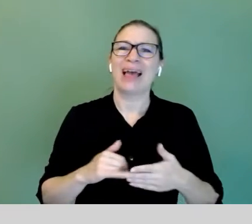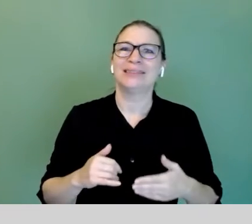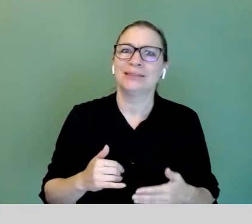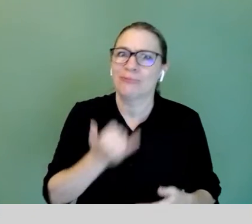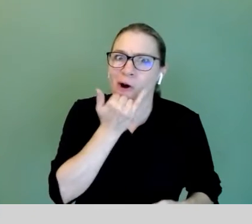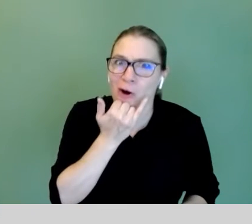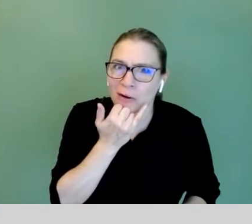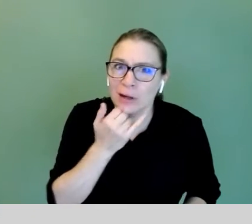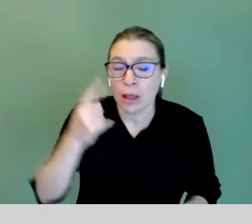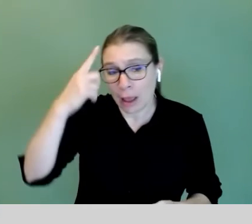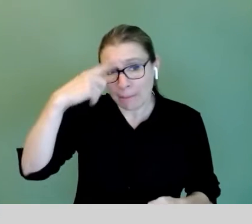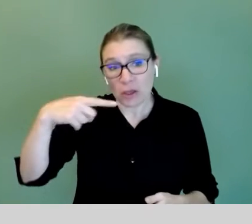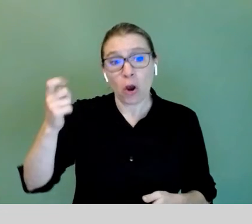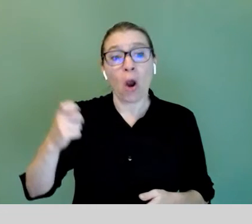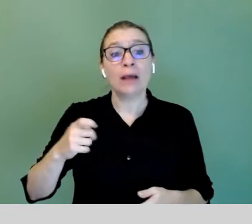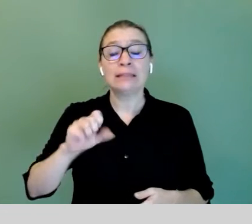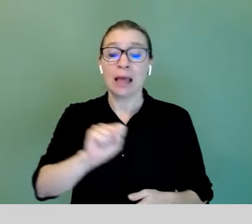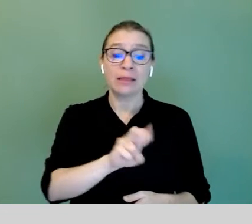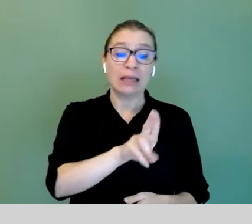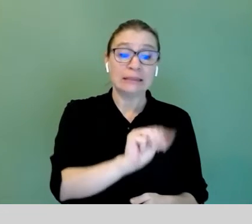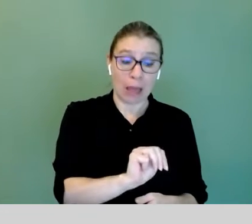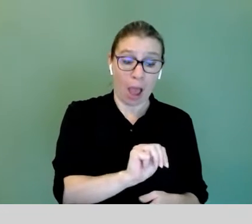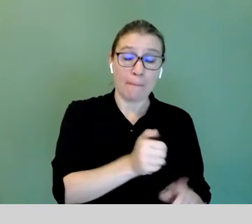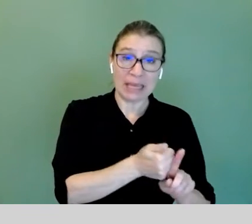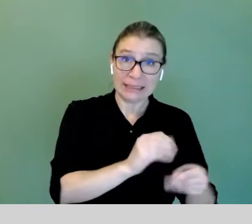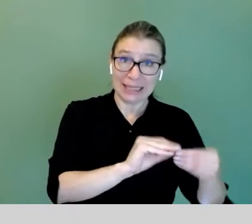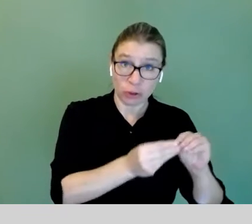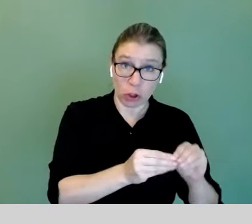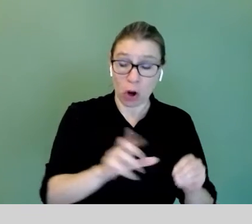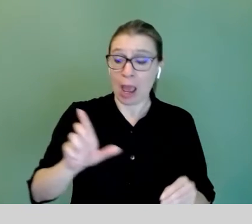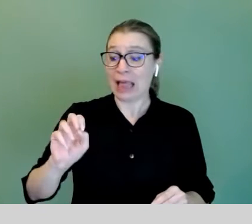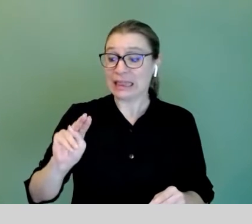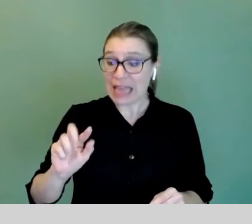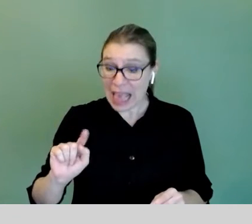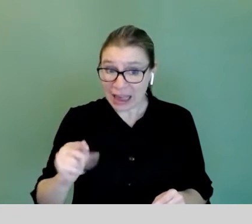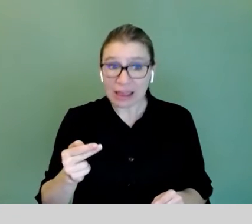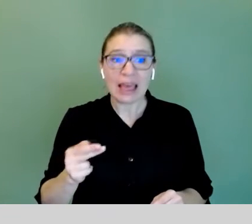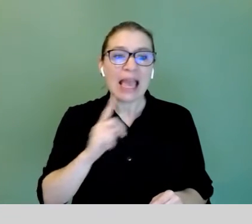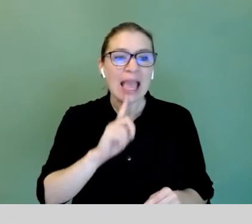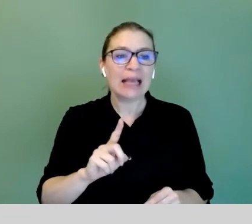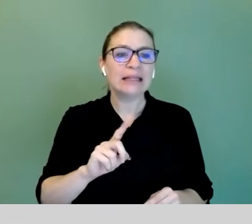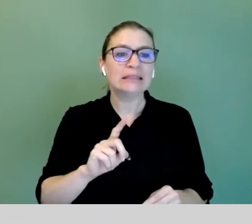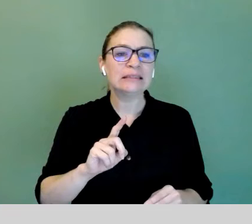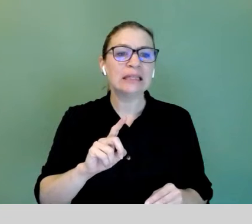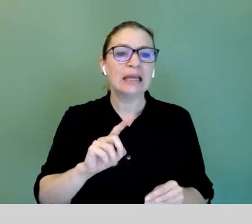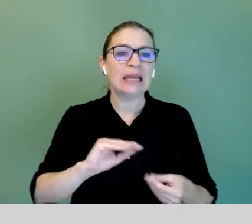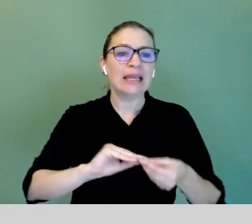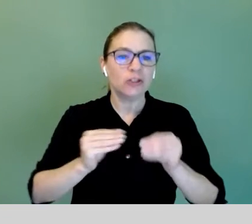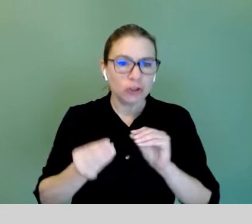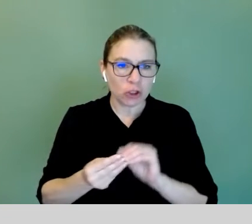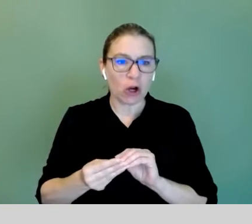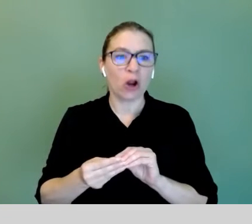That's mathematically wrong because the sum is an integer, the length is an integer, and integer divided by integer